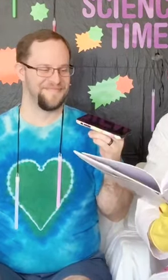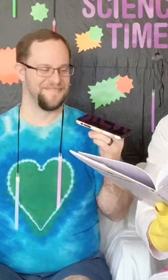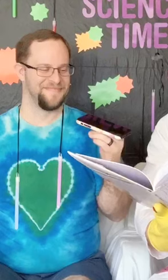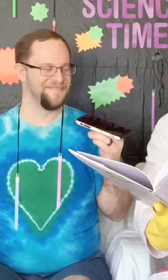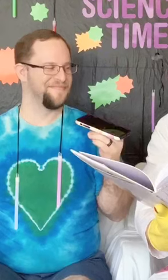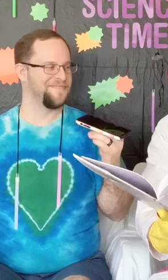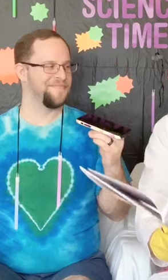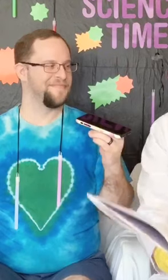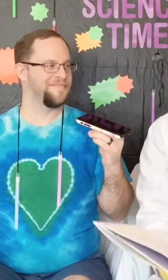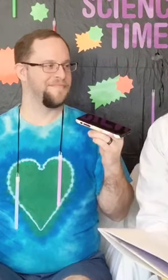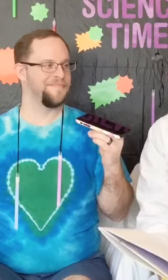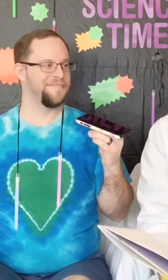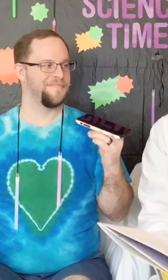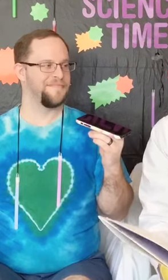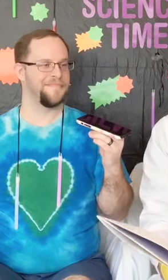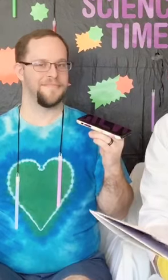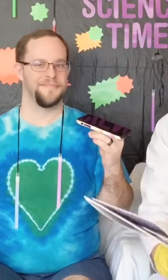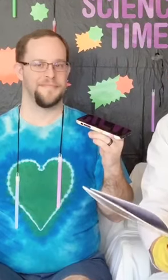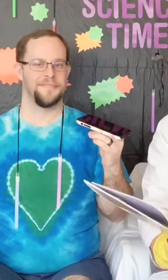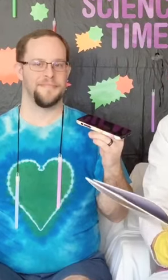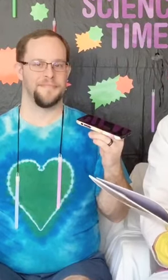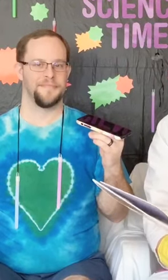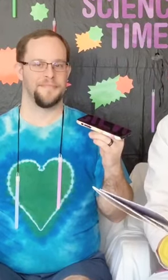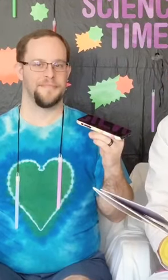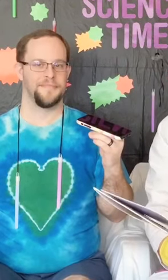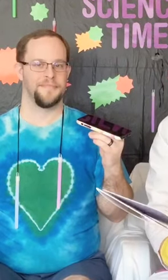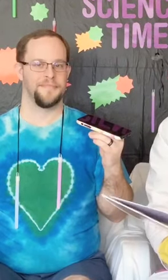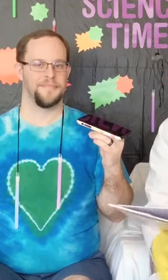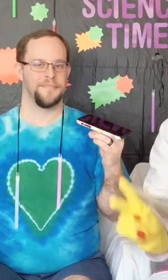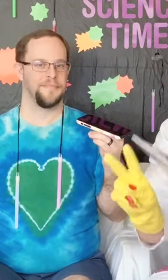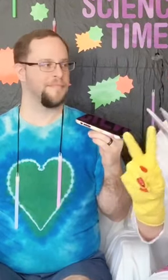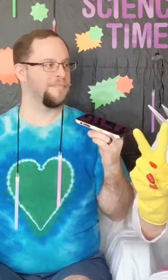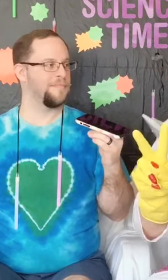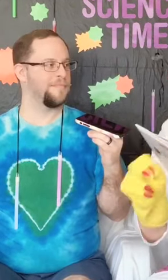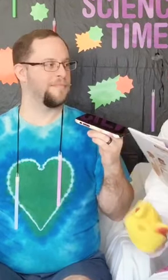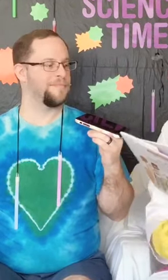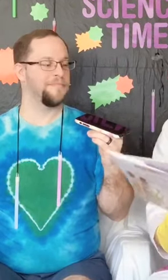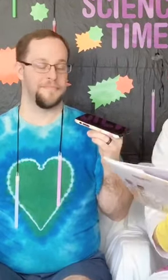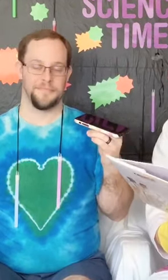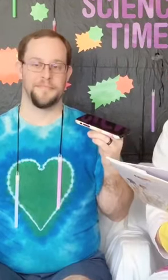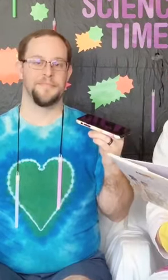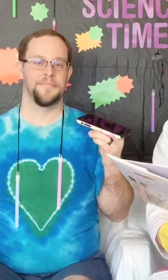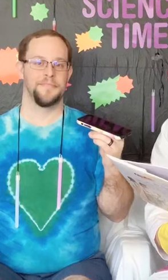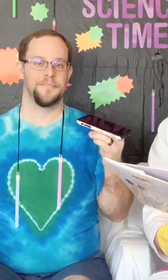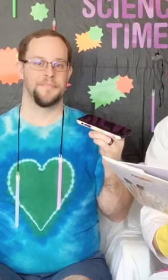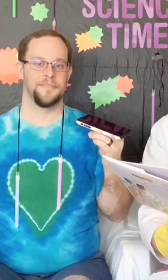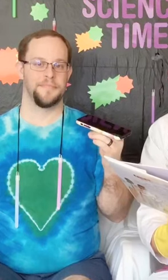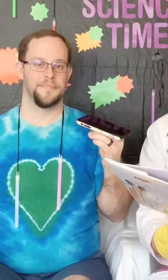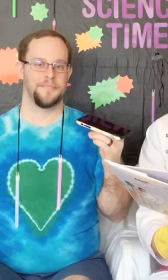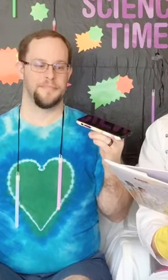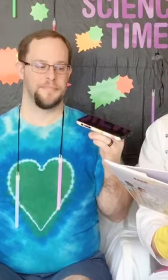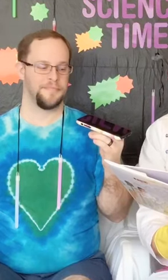She asked a small question, and then she asked two. And each of those